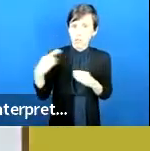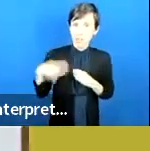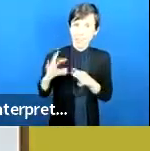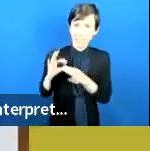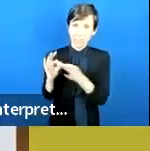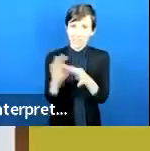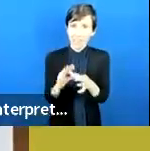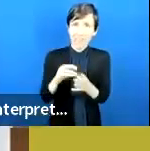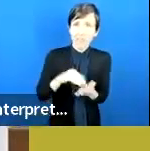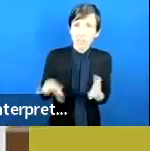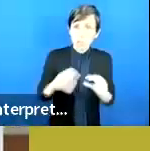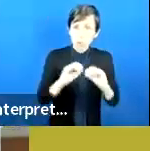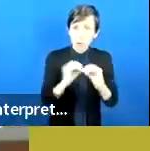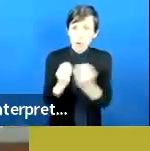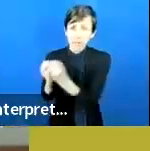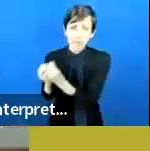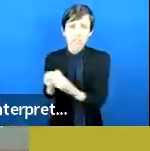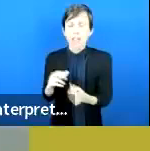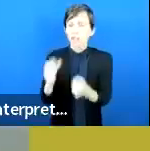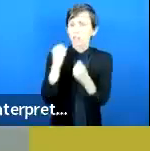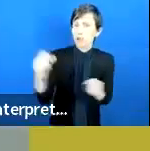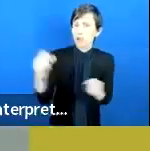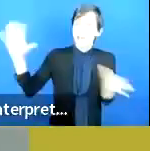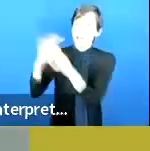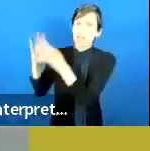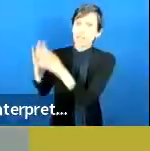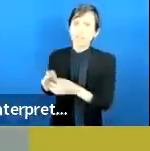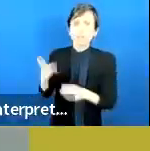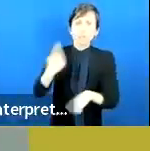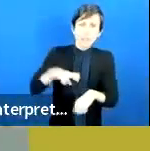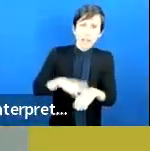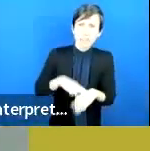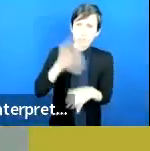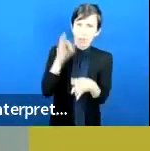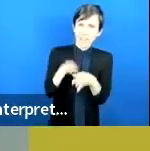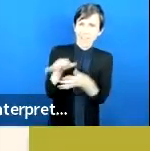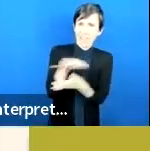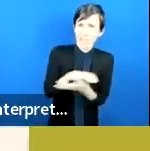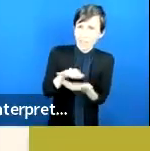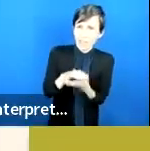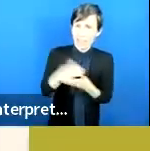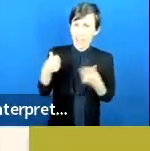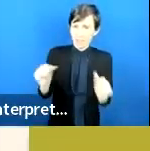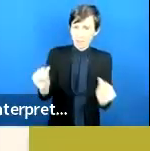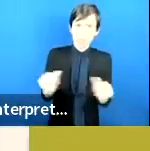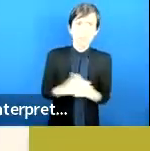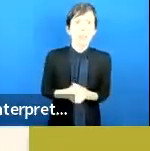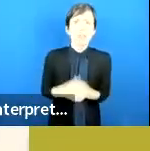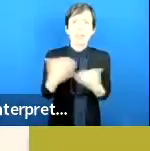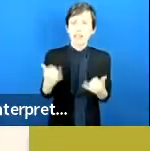and strong connections to national interfaith efforts. And now in this next phase, we're creating more ways